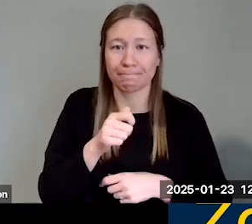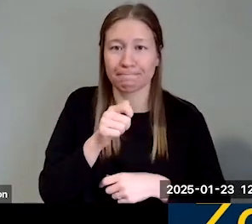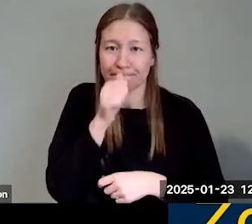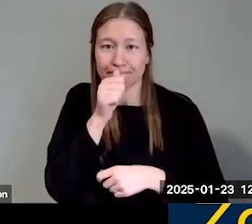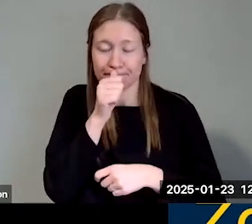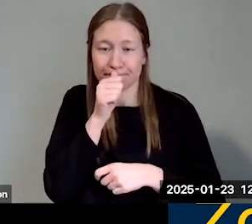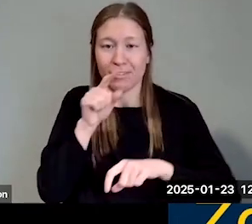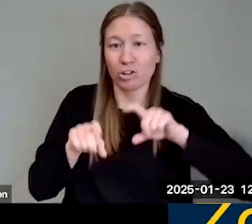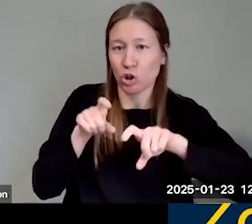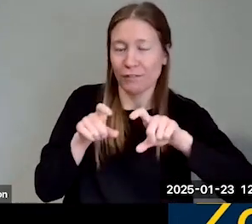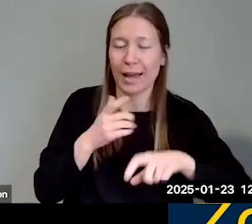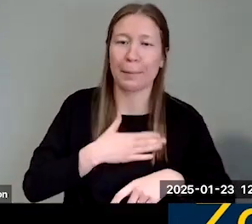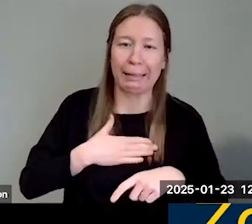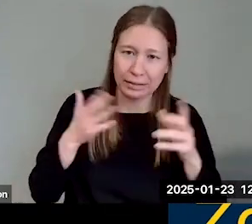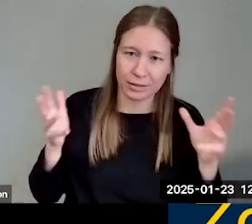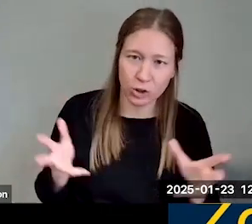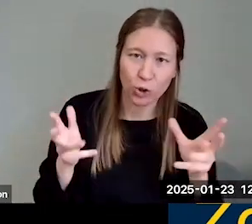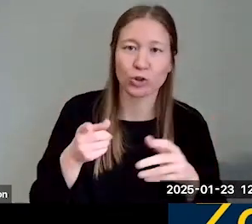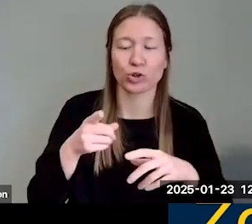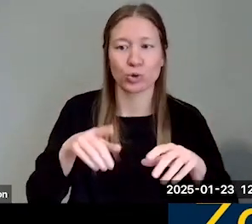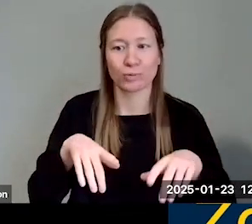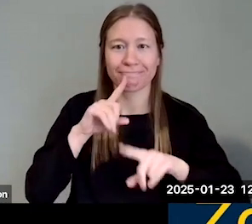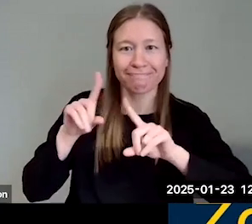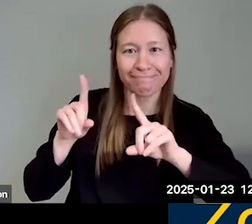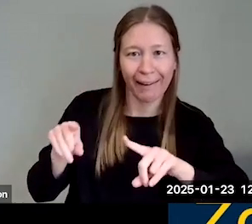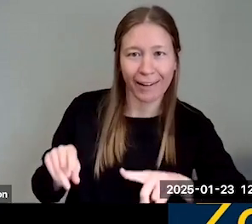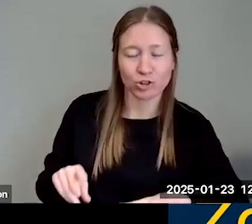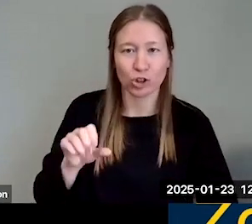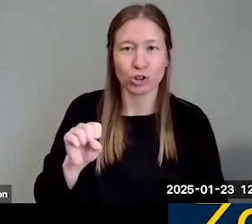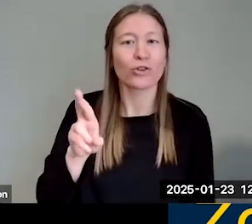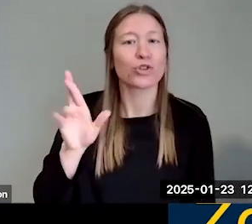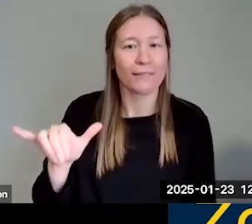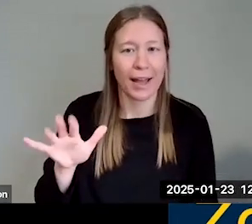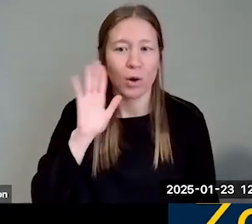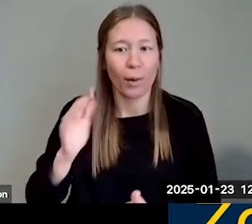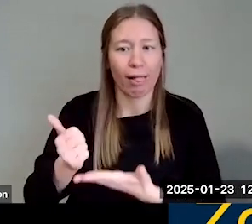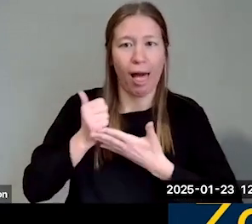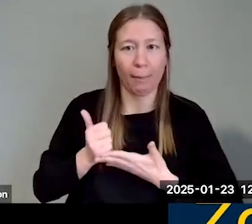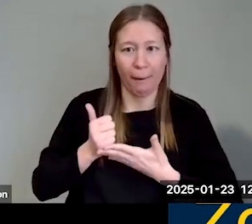to complete this short survey, as it helps us to determine how we can best assist the community